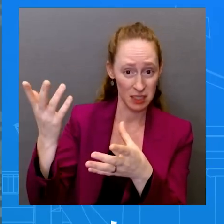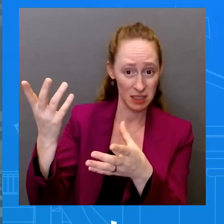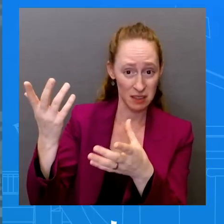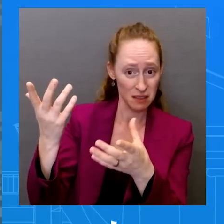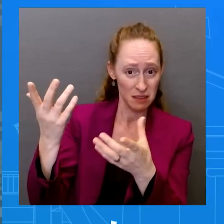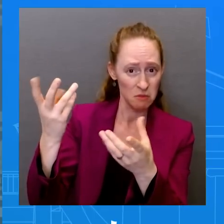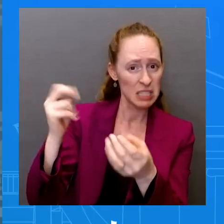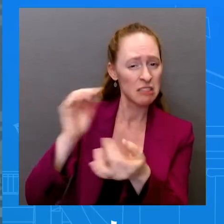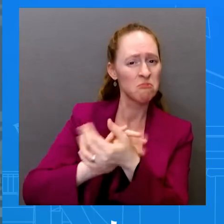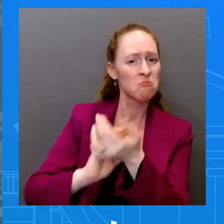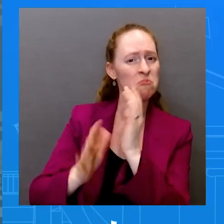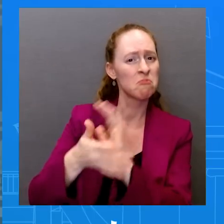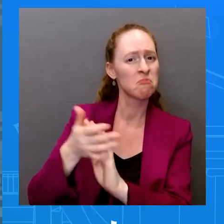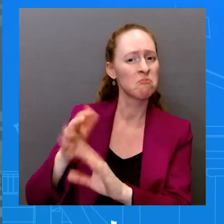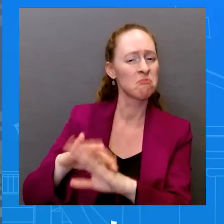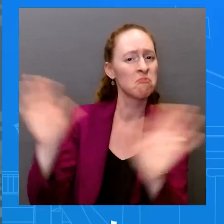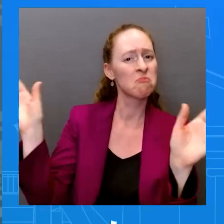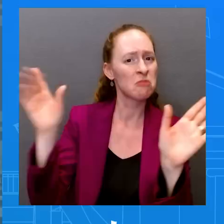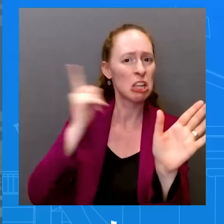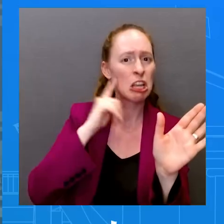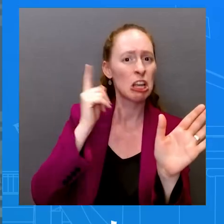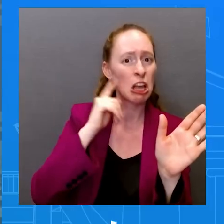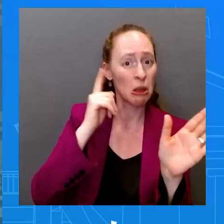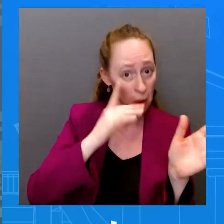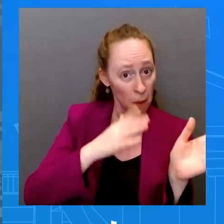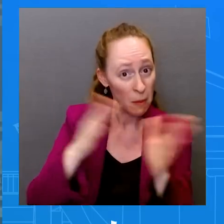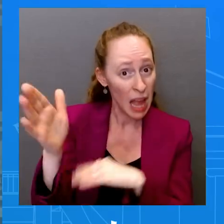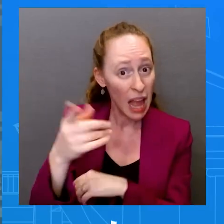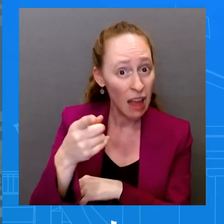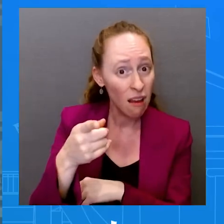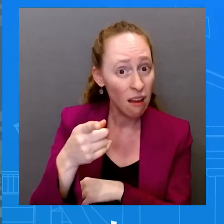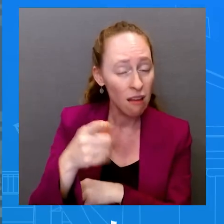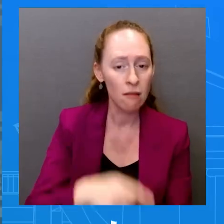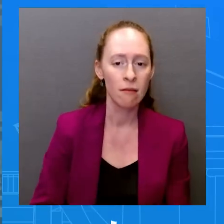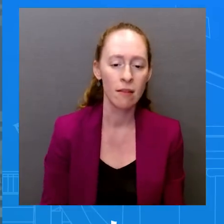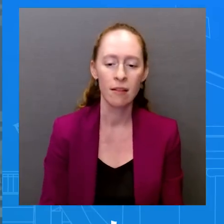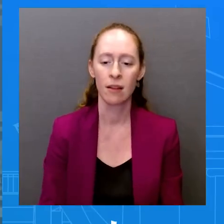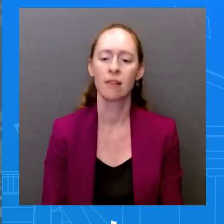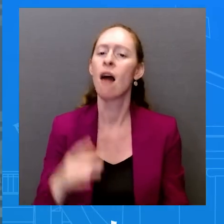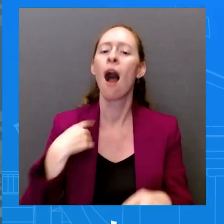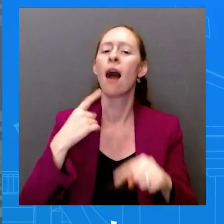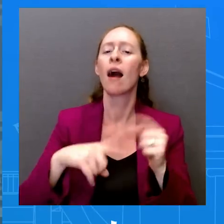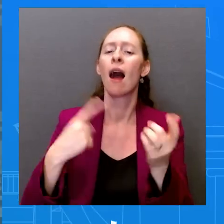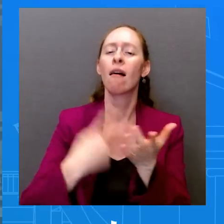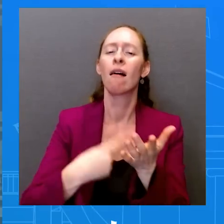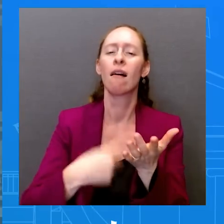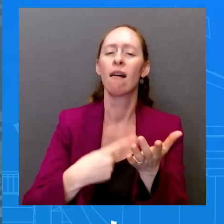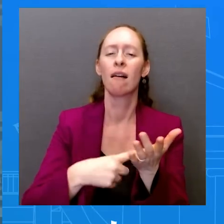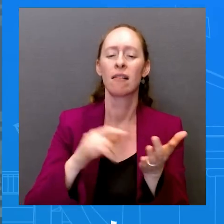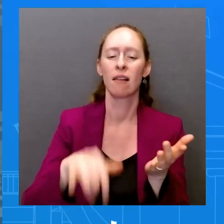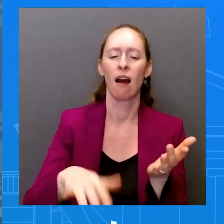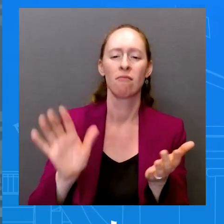we continue the success that we have seen with the work that the President has done on COVID. Go ahead.